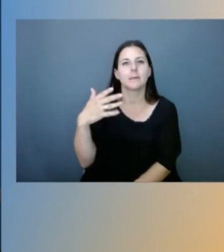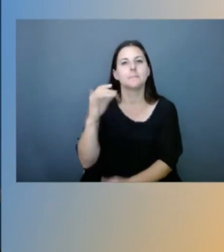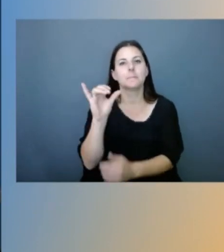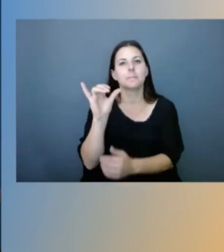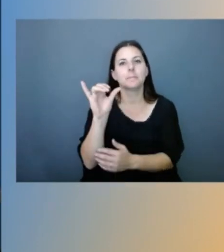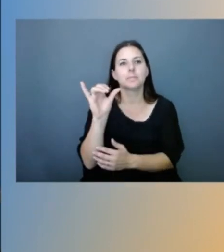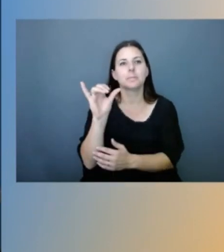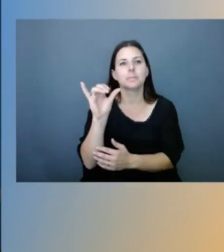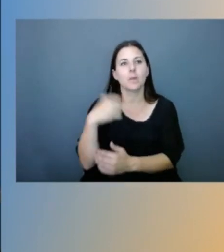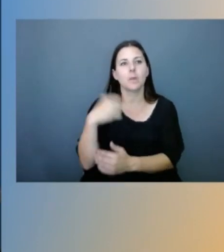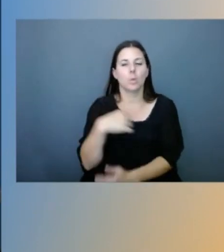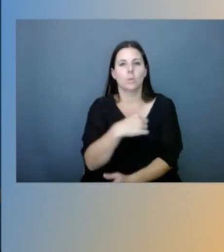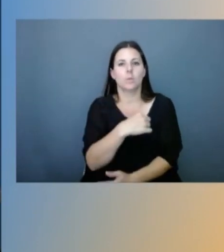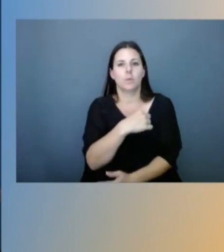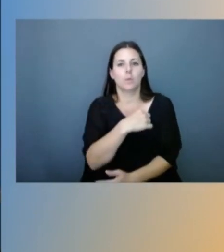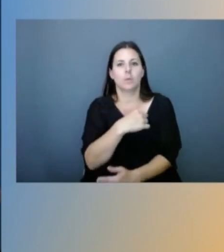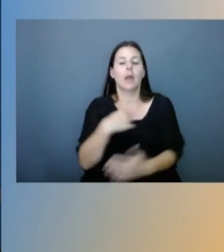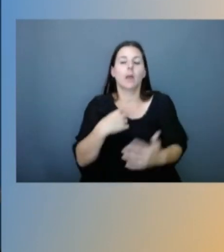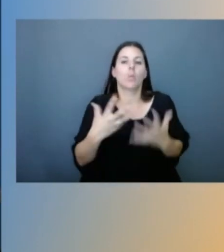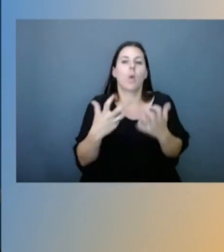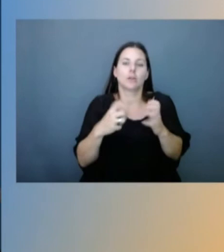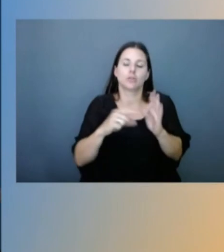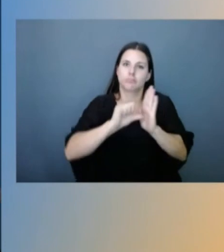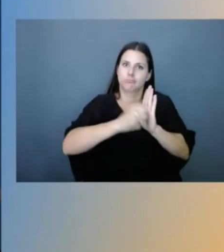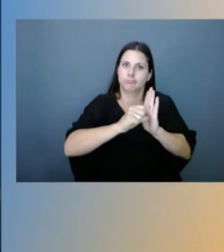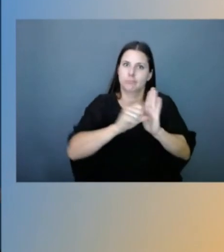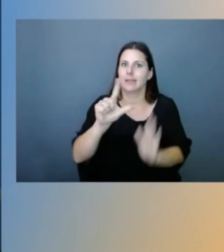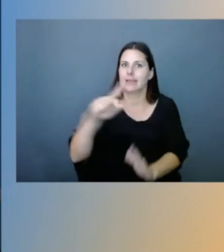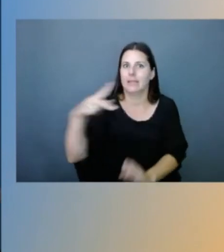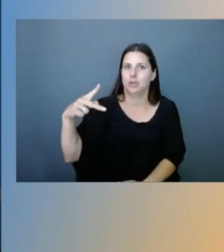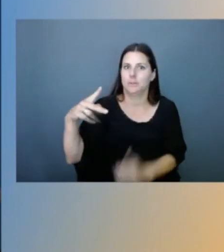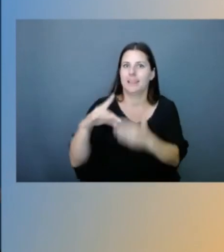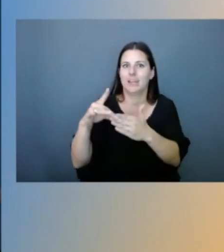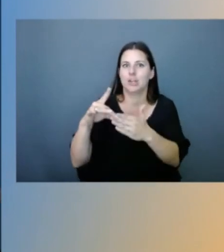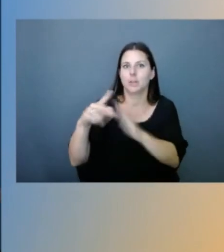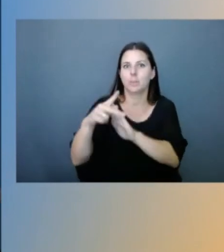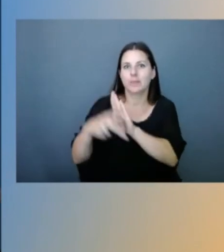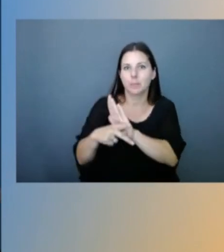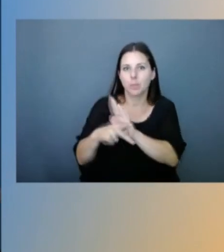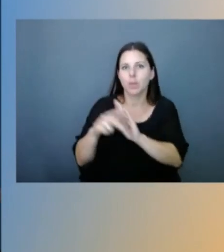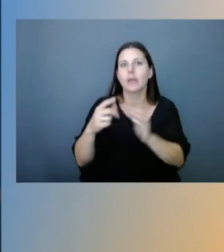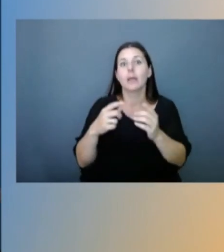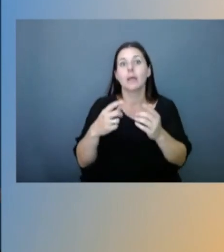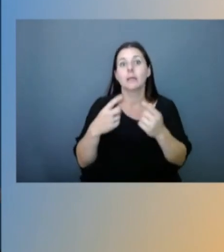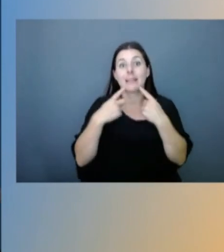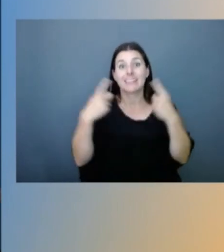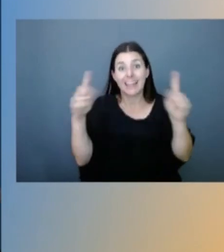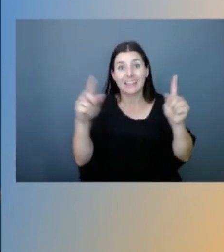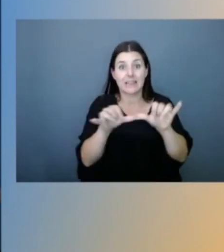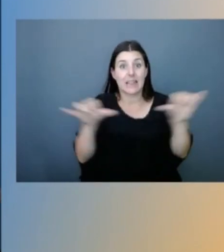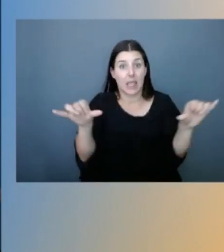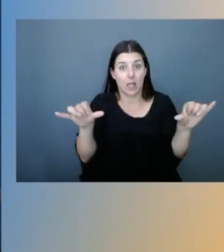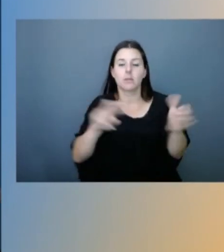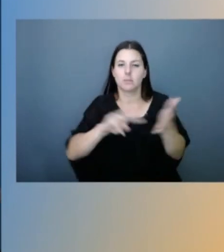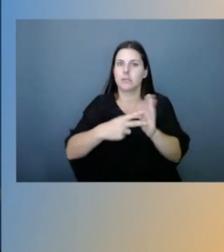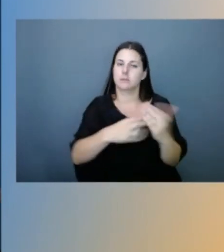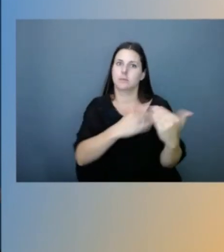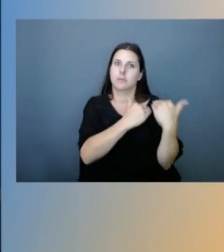I want to recite our leadership principles, which is success in scale bring the broad responsibility. So we want to contribute towards the society